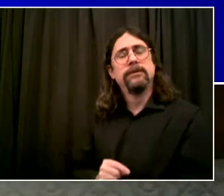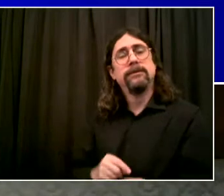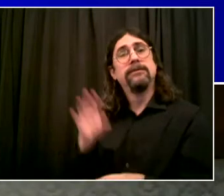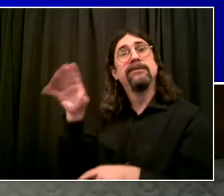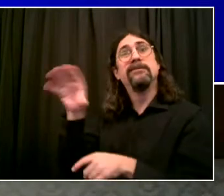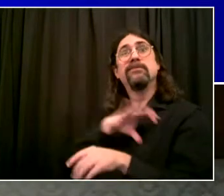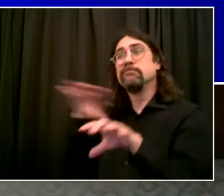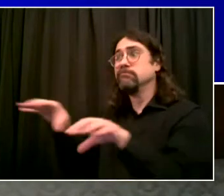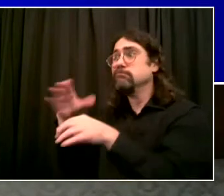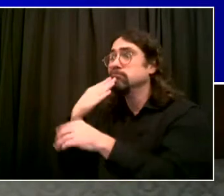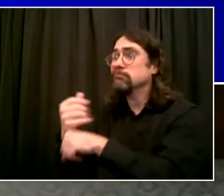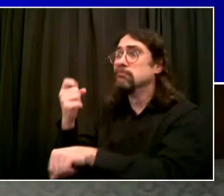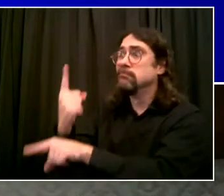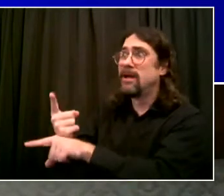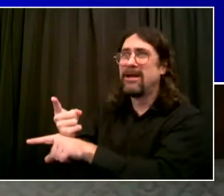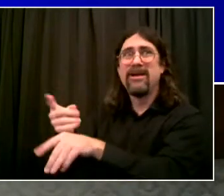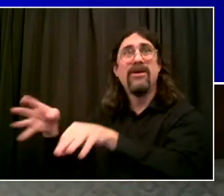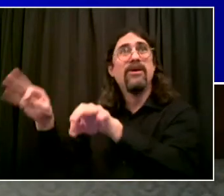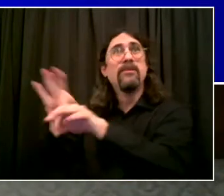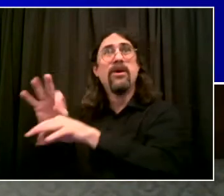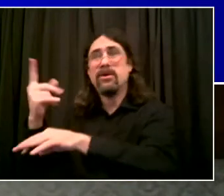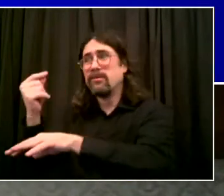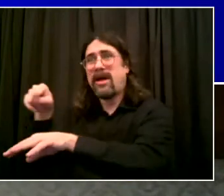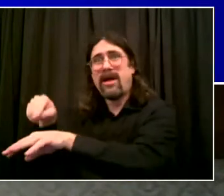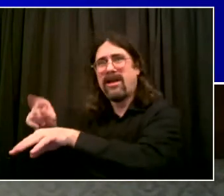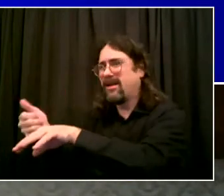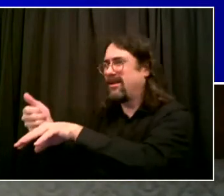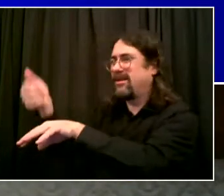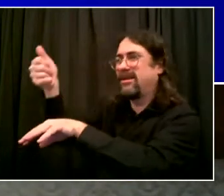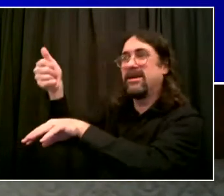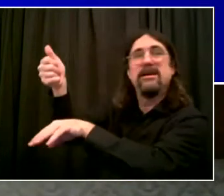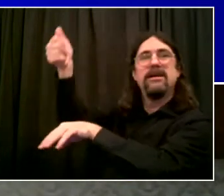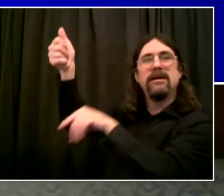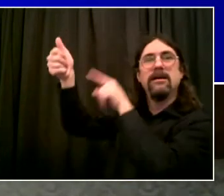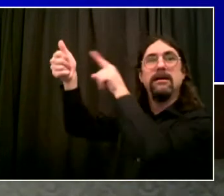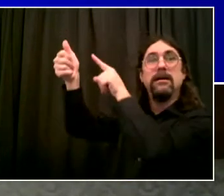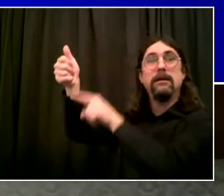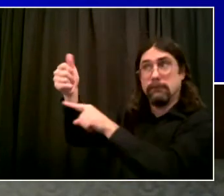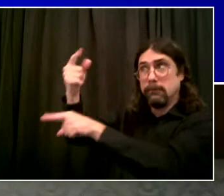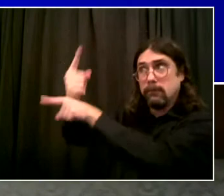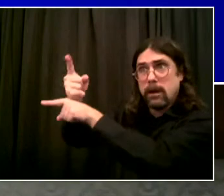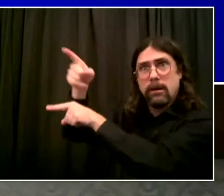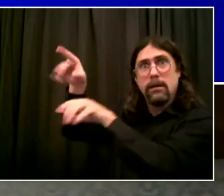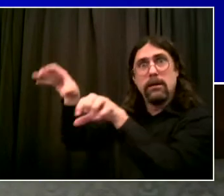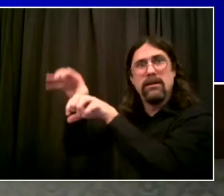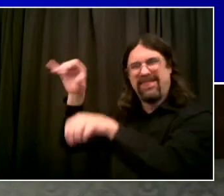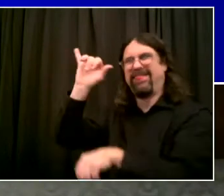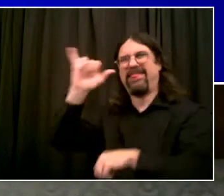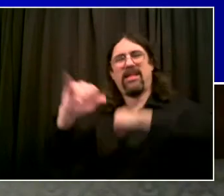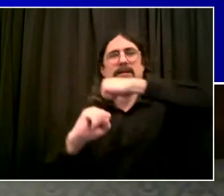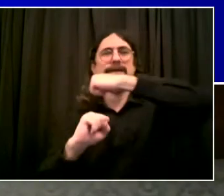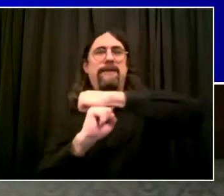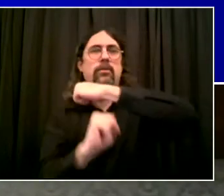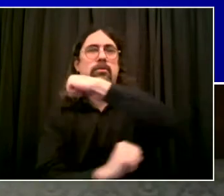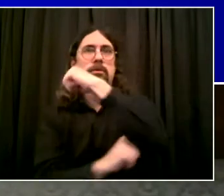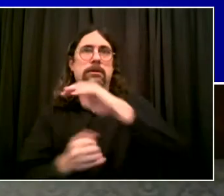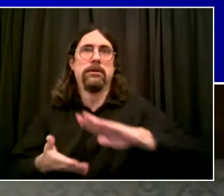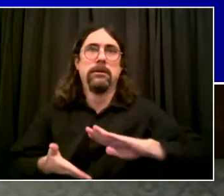OVERSIGHT AND ACCOUNTABILITY, WE EESK AND WE NEED TO BUILD PART OF THE